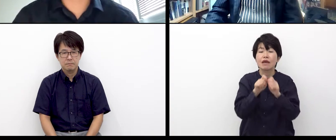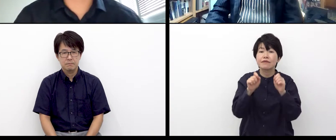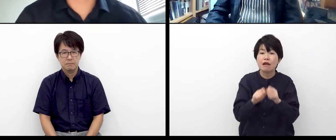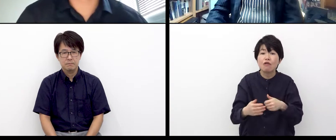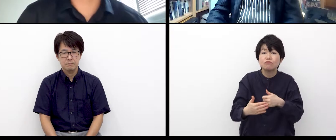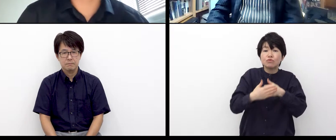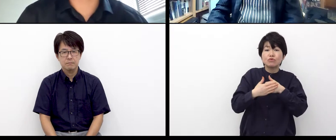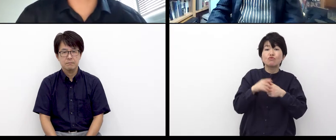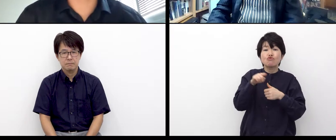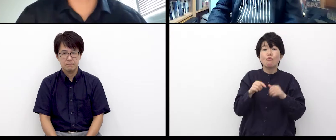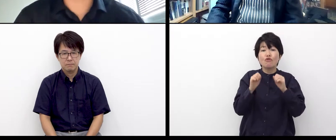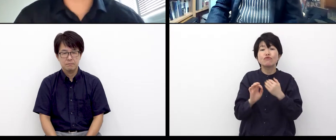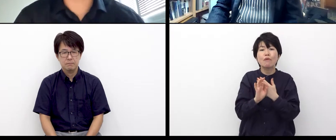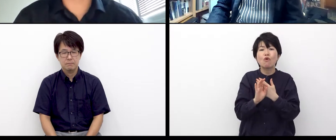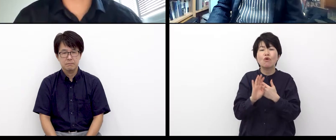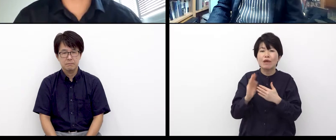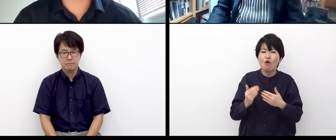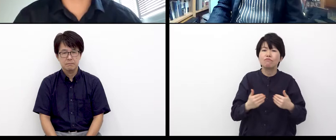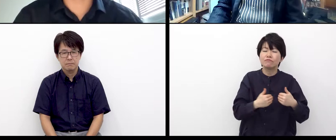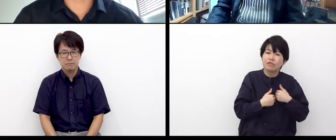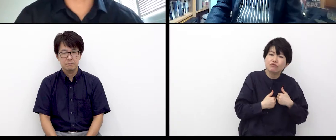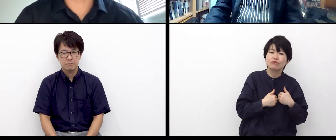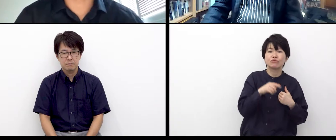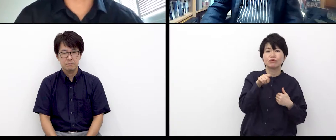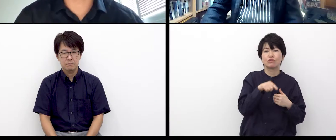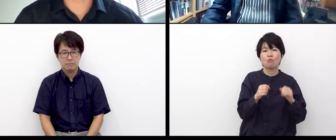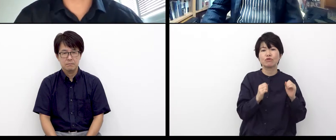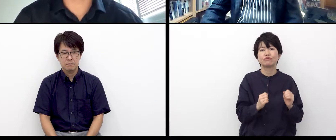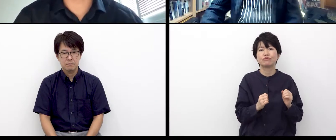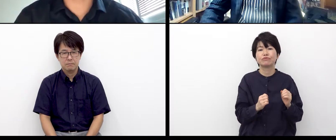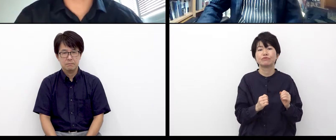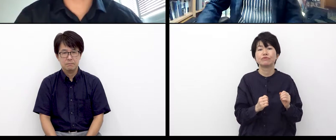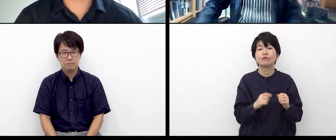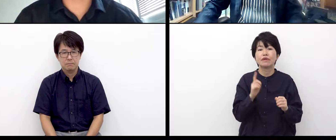but some of them will get hurt. Thinking about that, it will be better